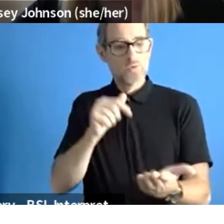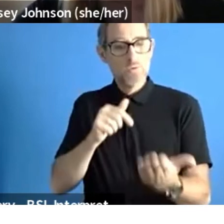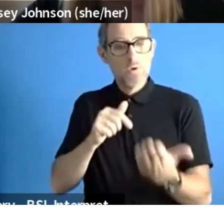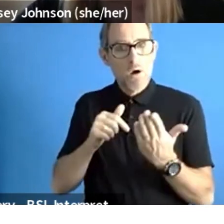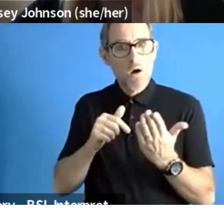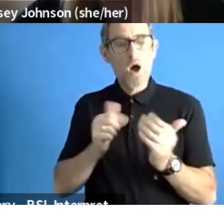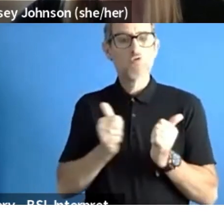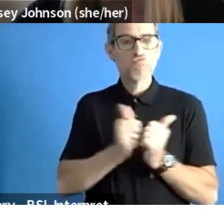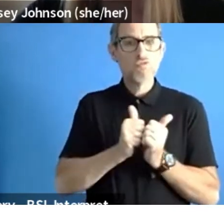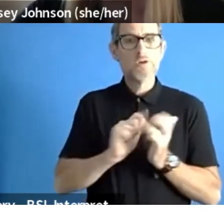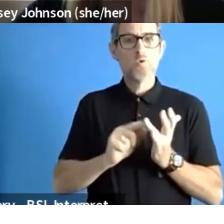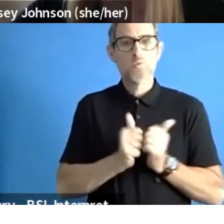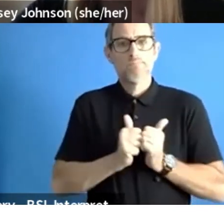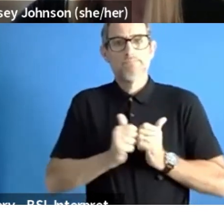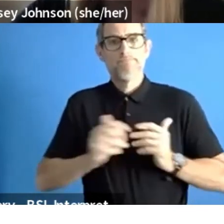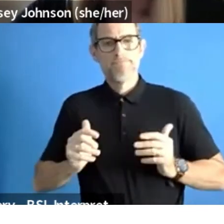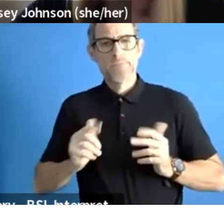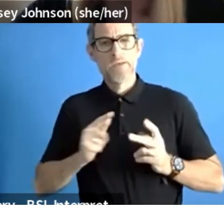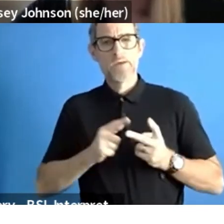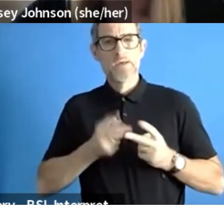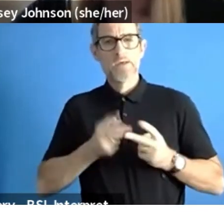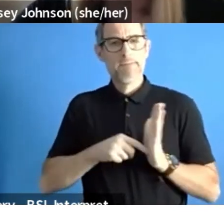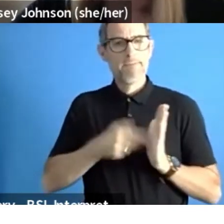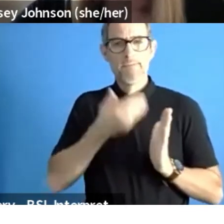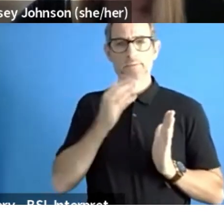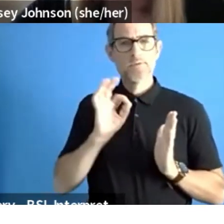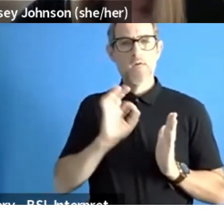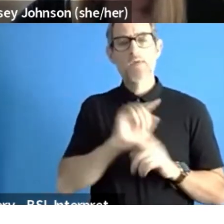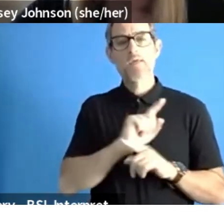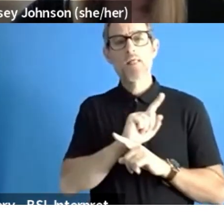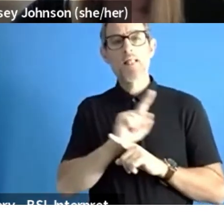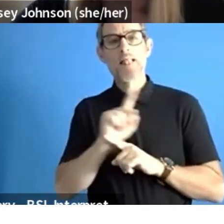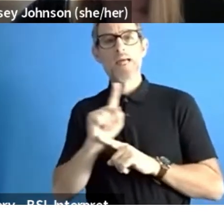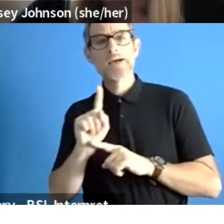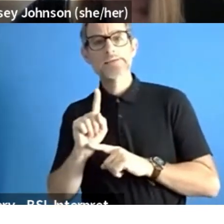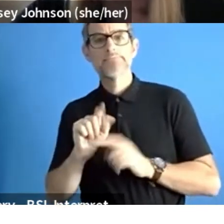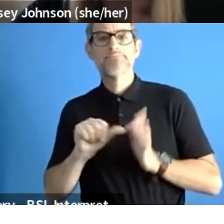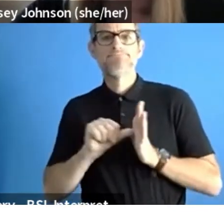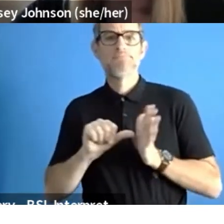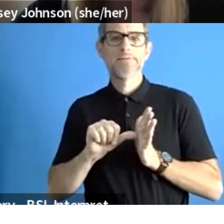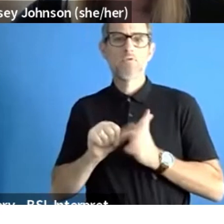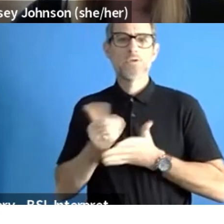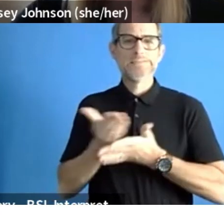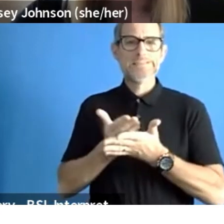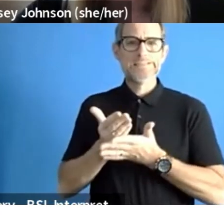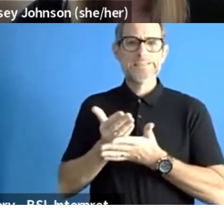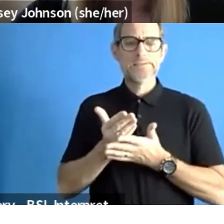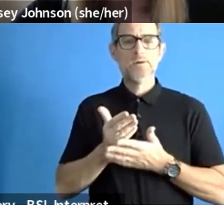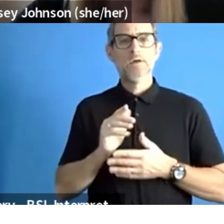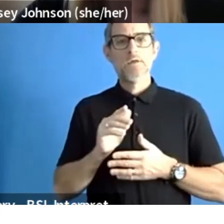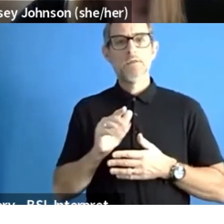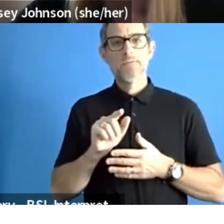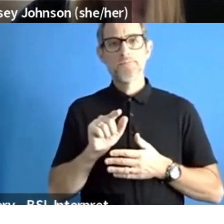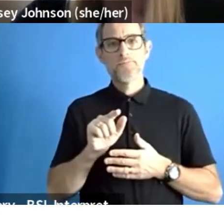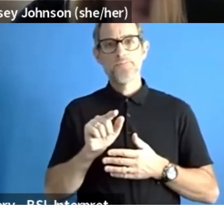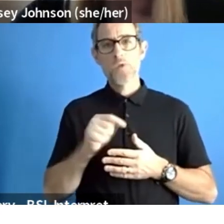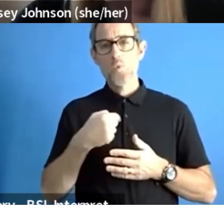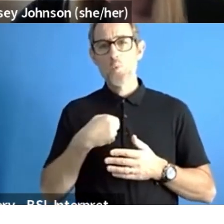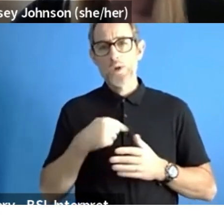They are less compel add that the point. We